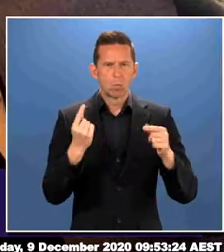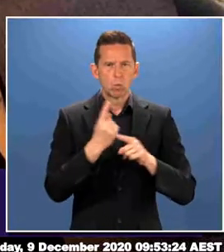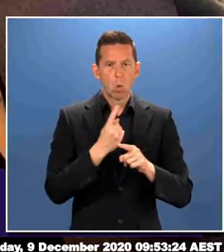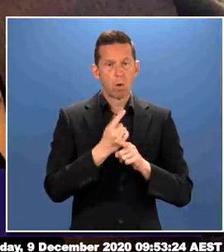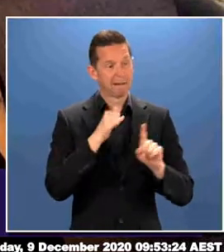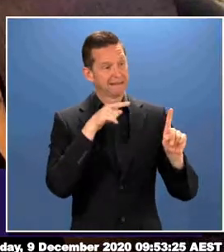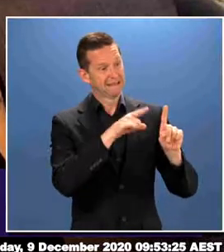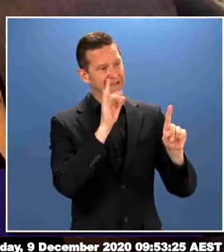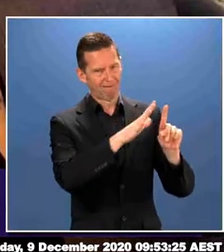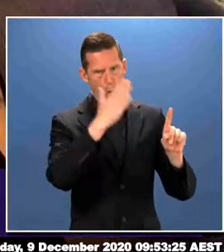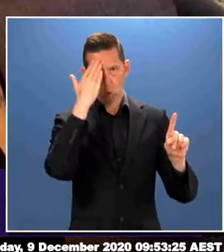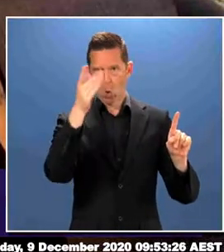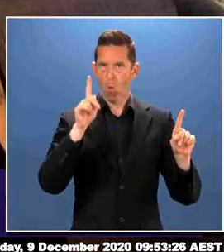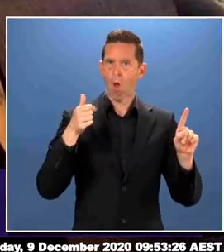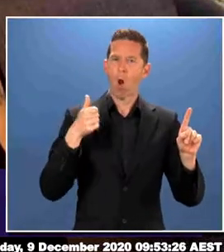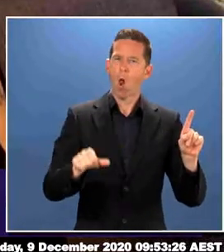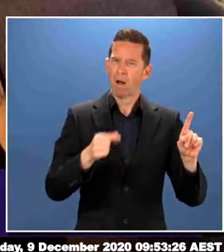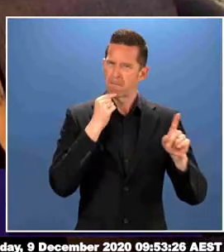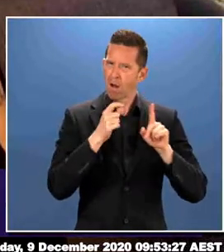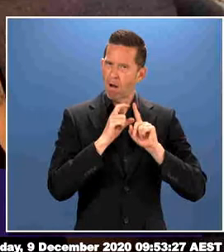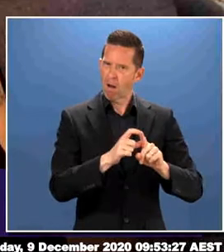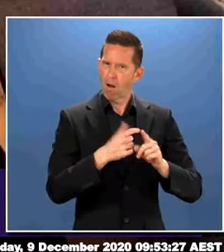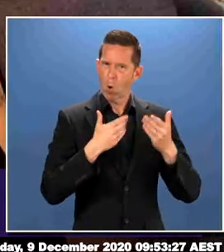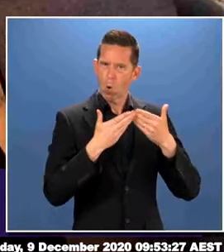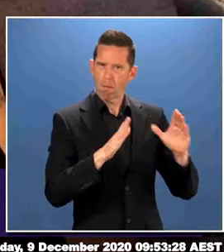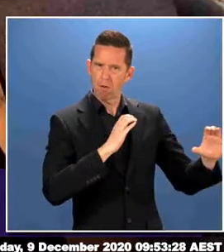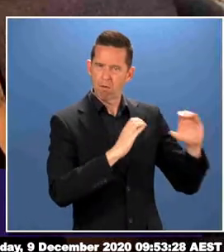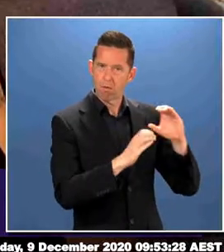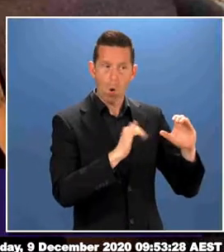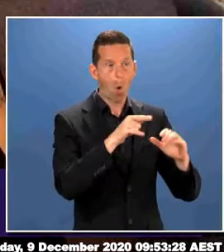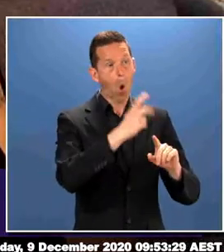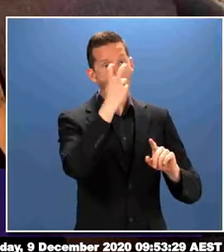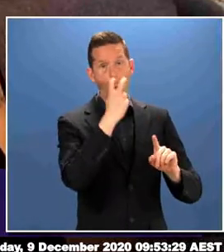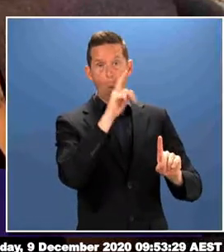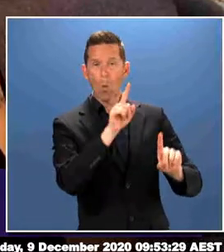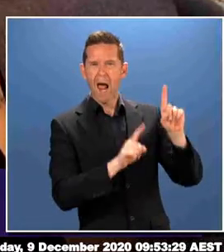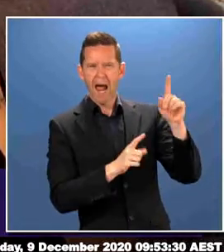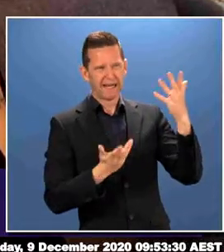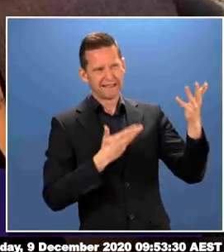experience before, or may be a lot older than them. They might not understand the language and I think it's important to